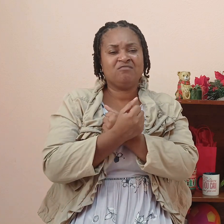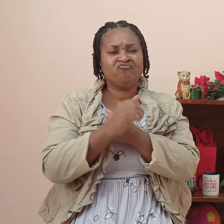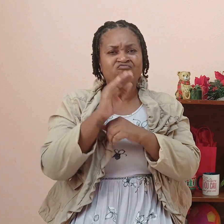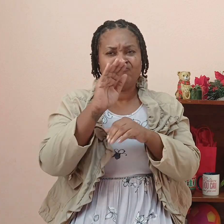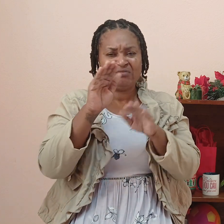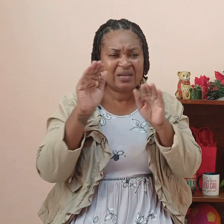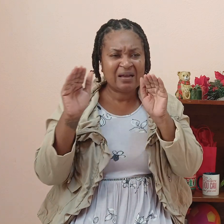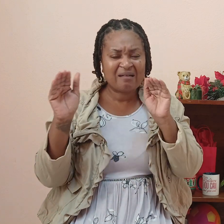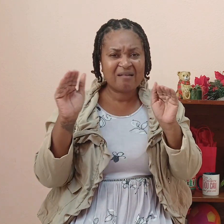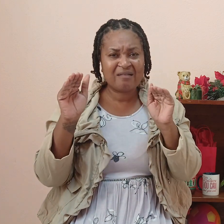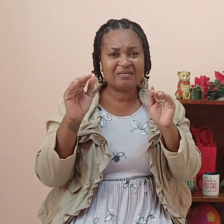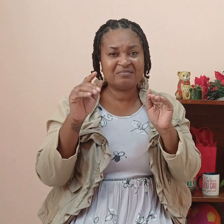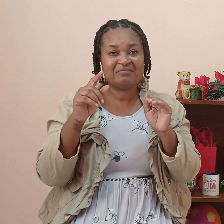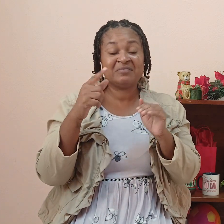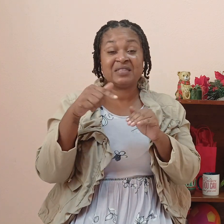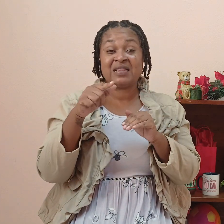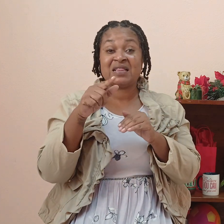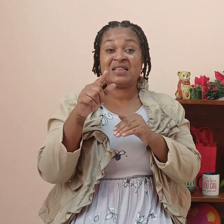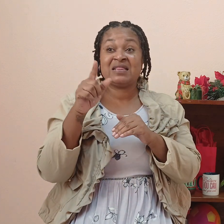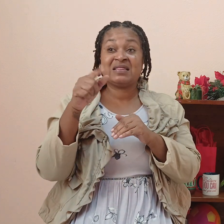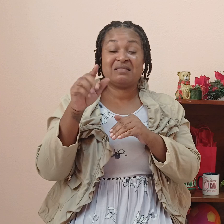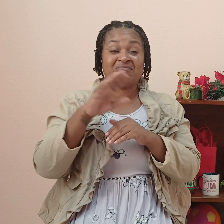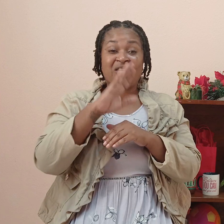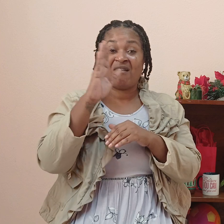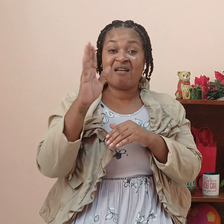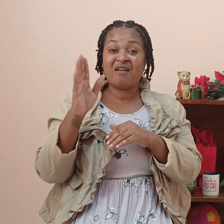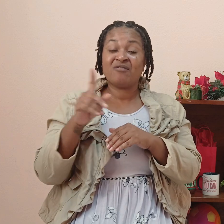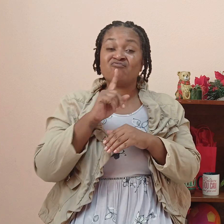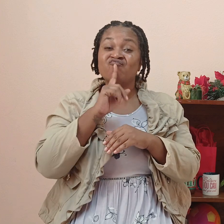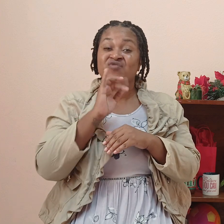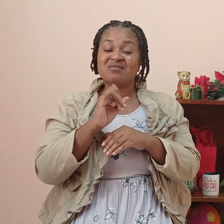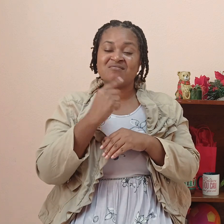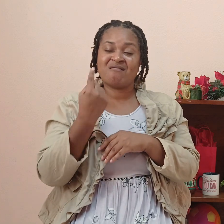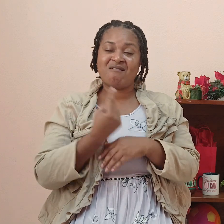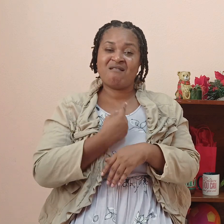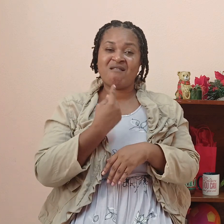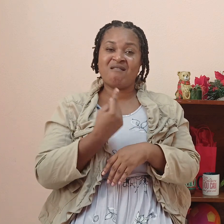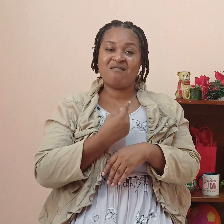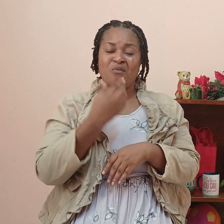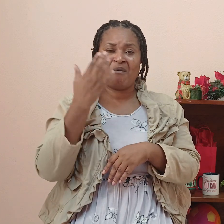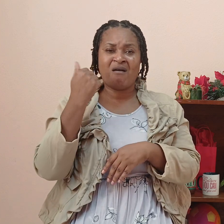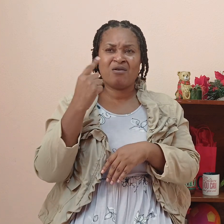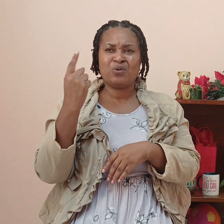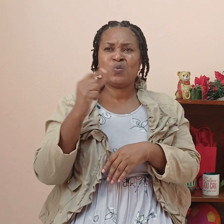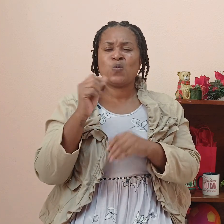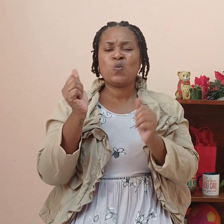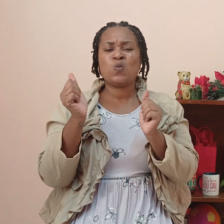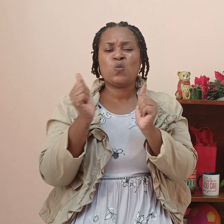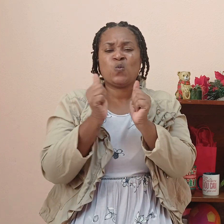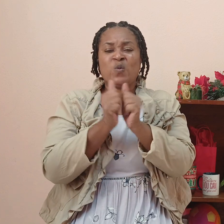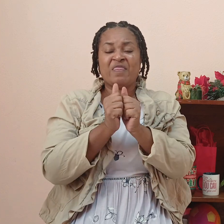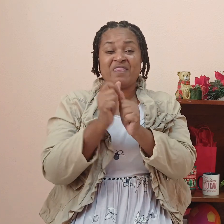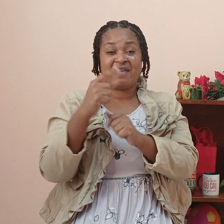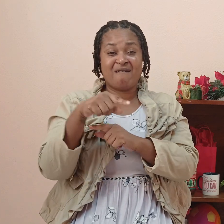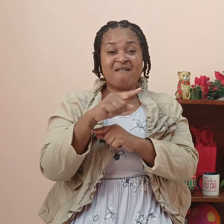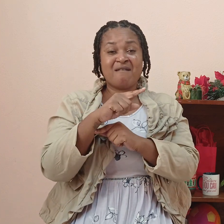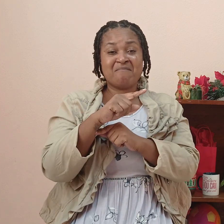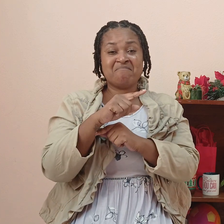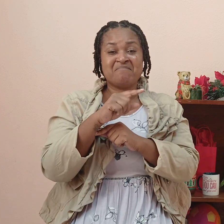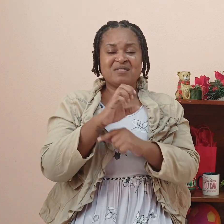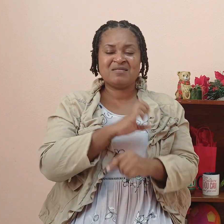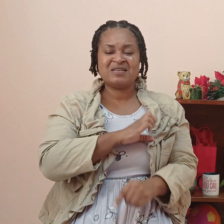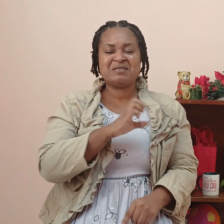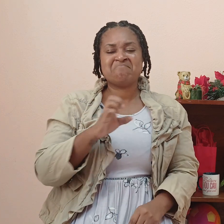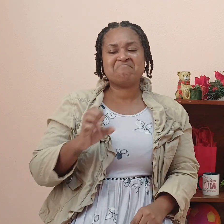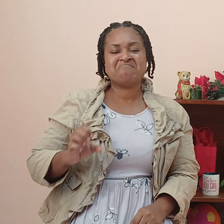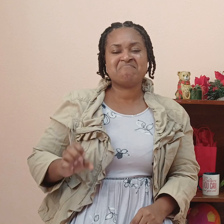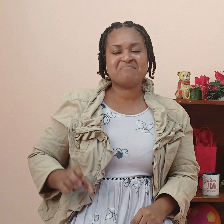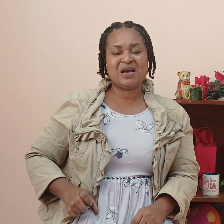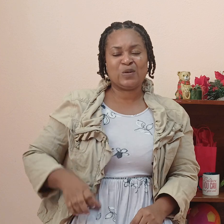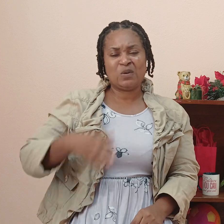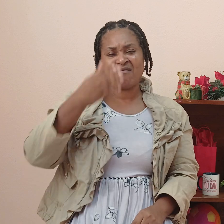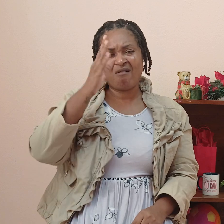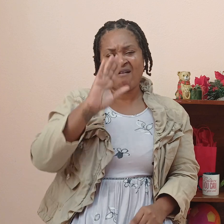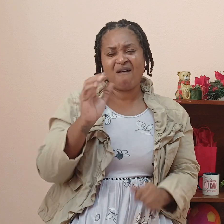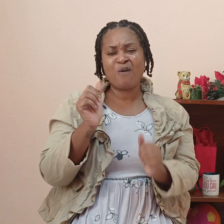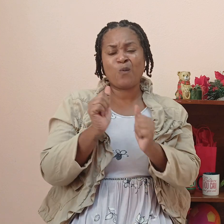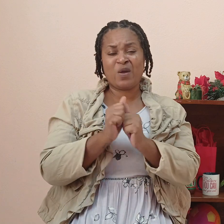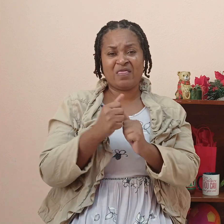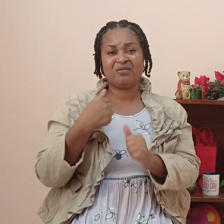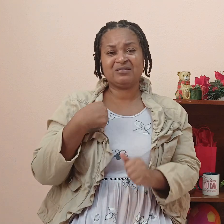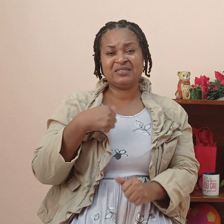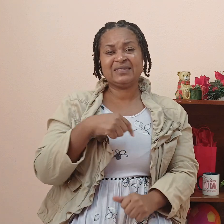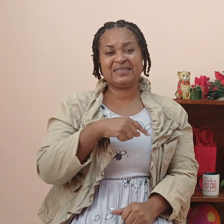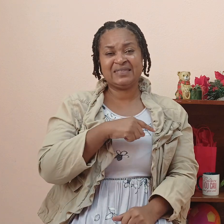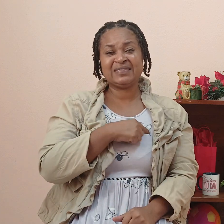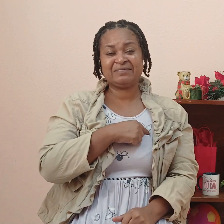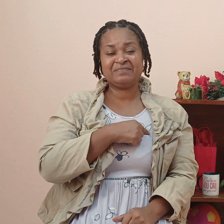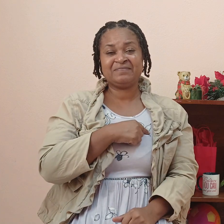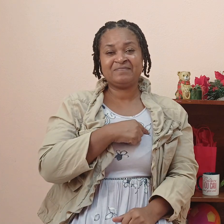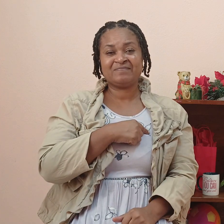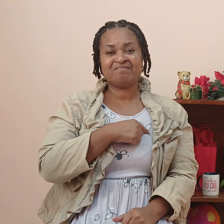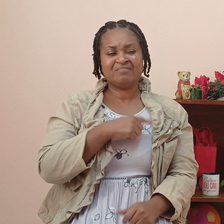them that they are never truly alone because You are with them—Immanuel, God with us. Let them feel